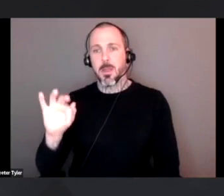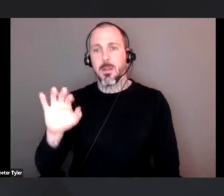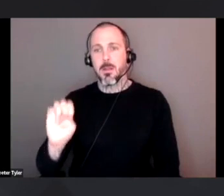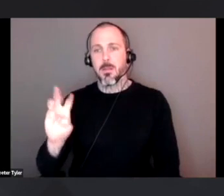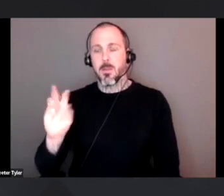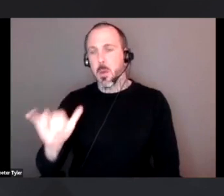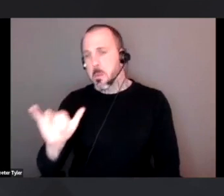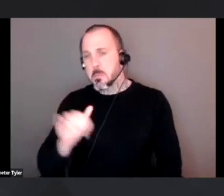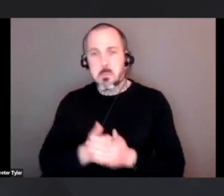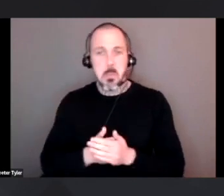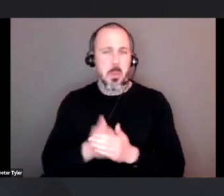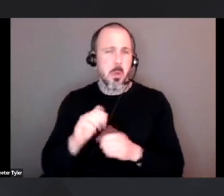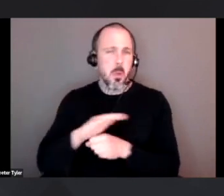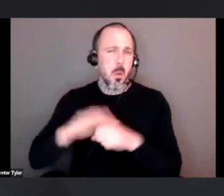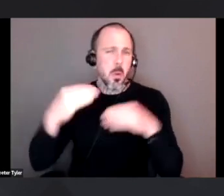or if they're, you know, open to to doing that.